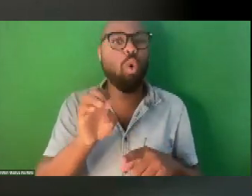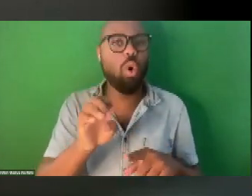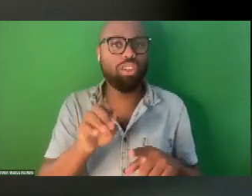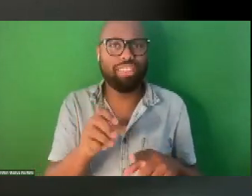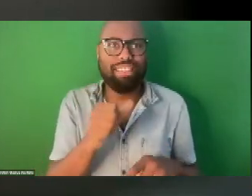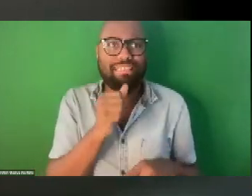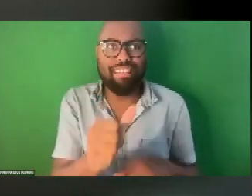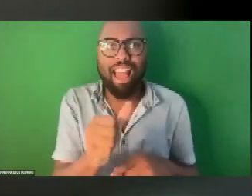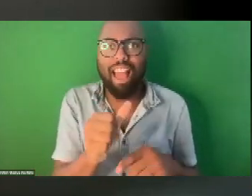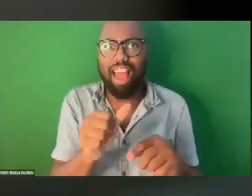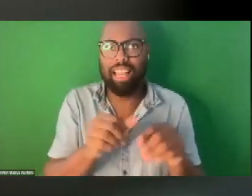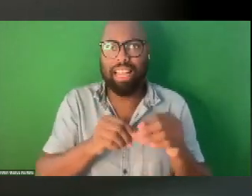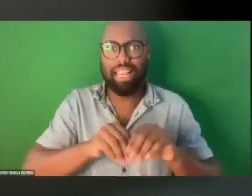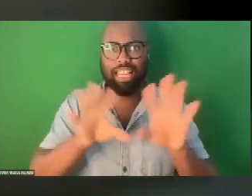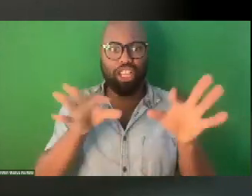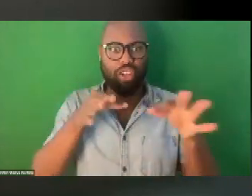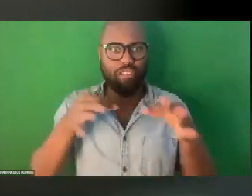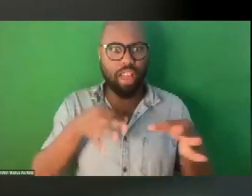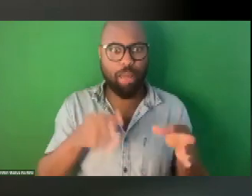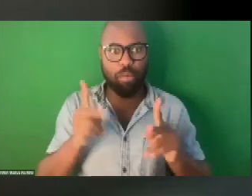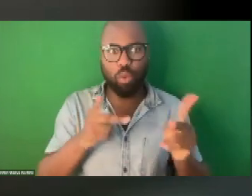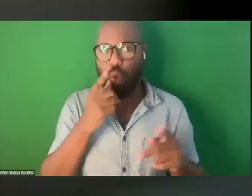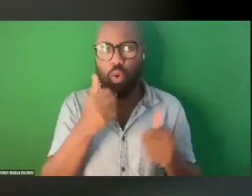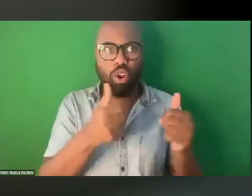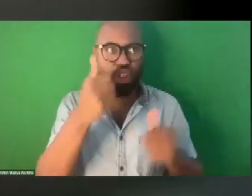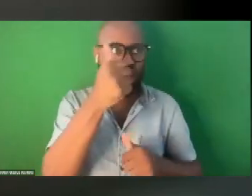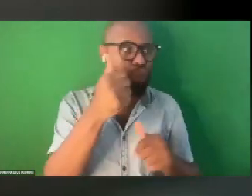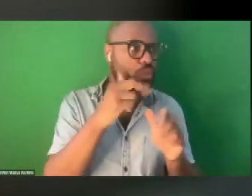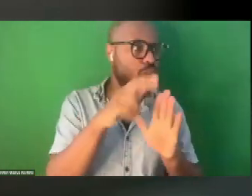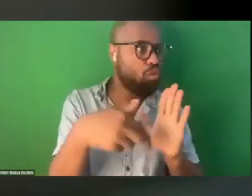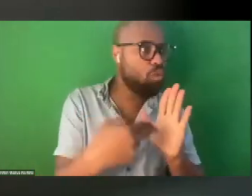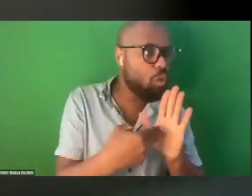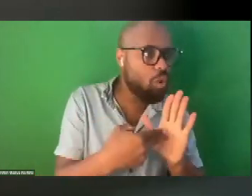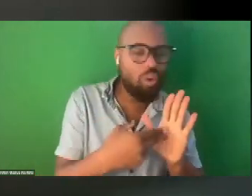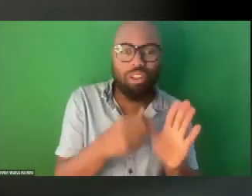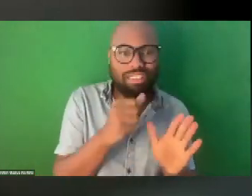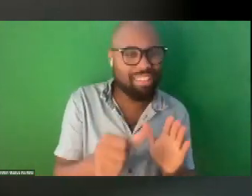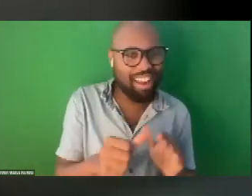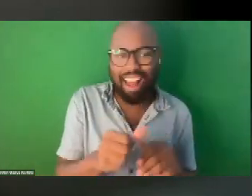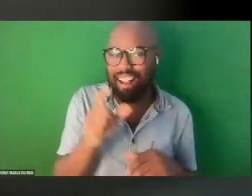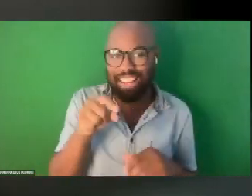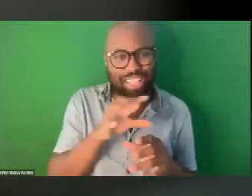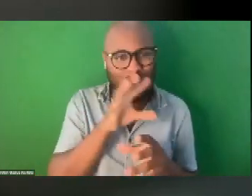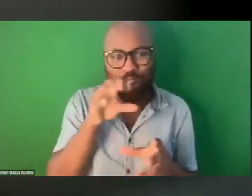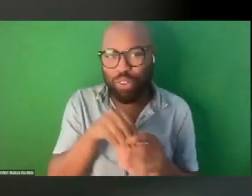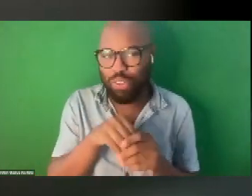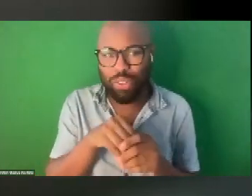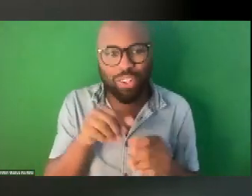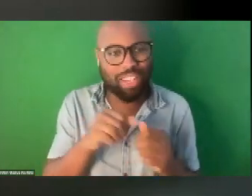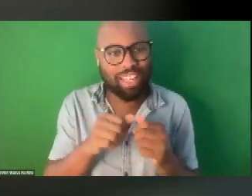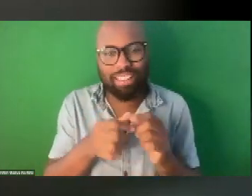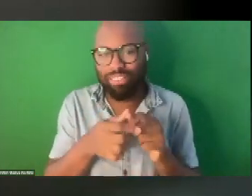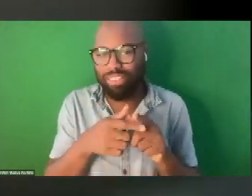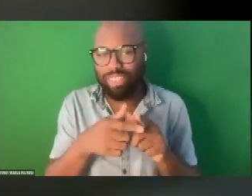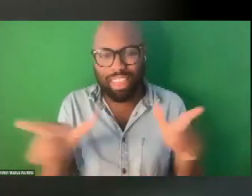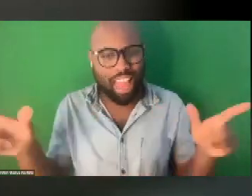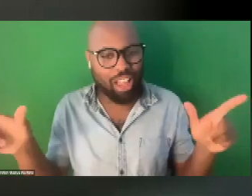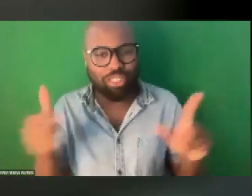supervisory roles aren't necessarily included in the language. I think there's some clarity that needs to happen.